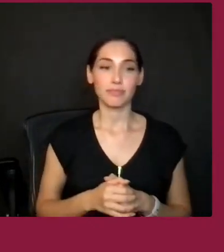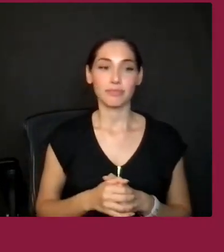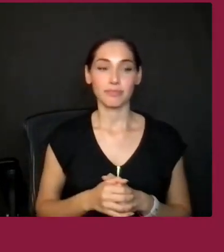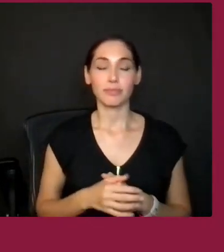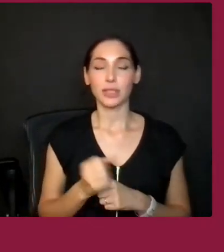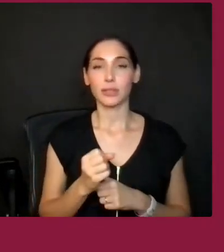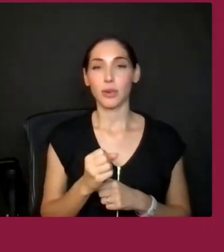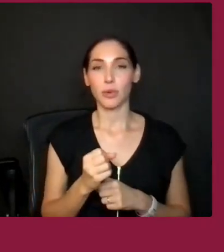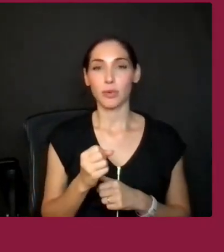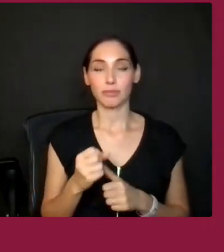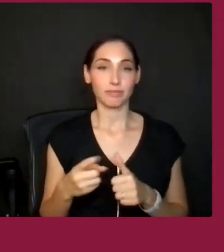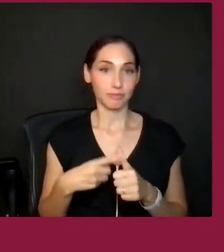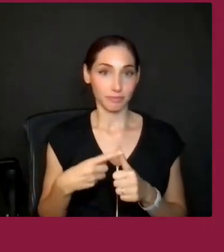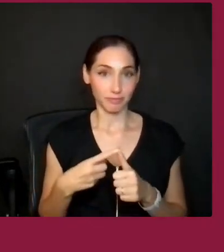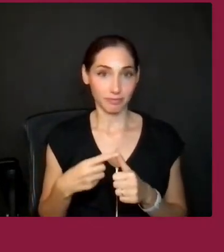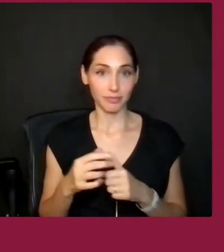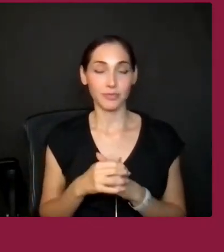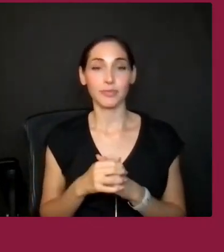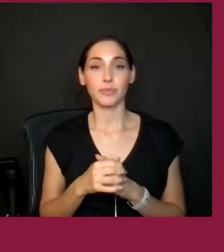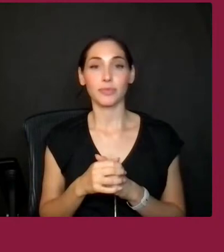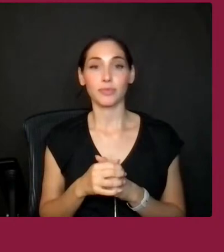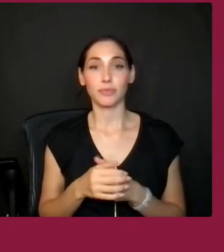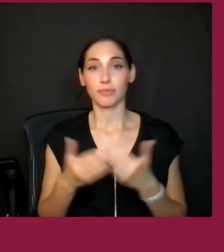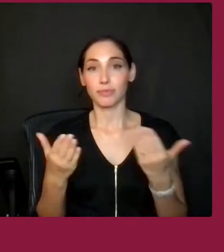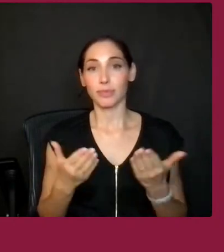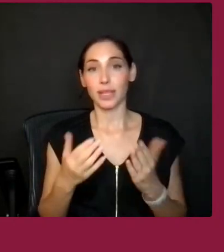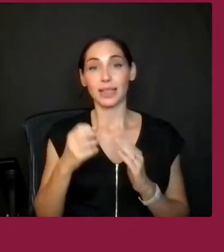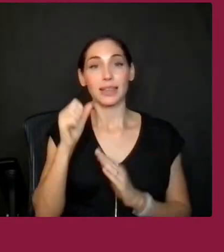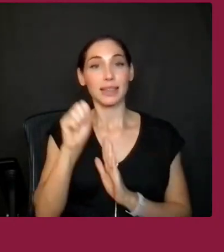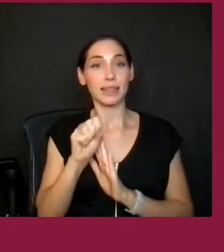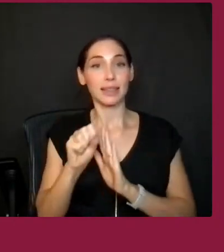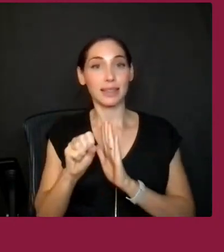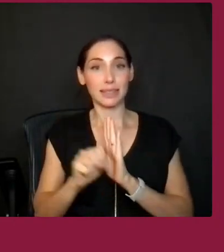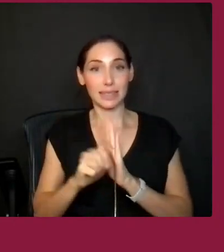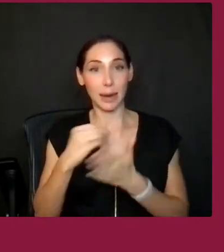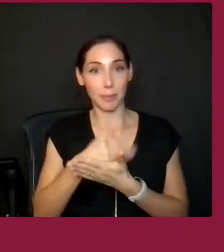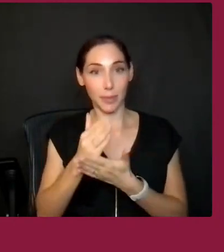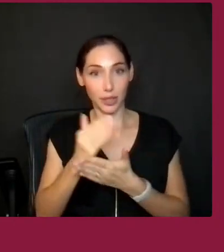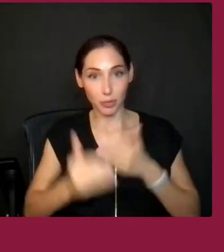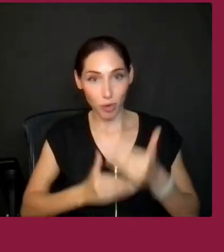quick, um, in the state budget process, we are in the part